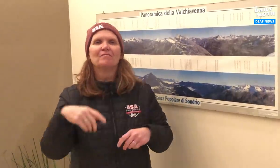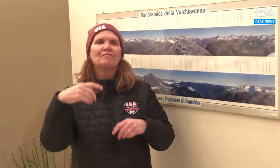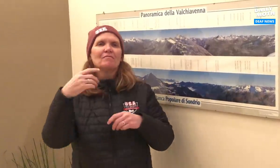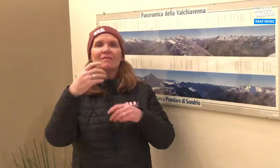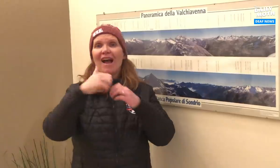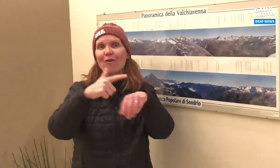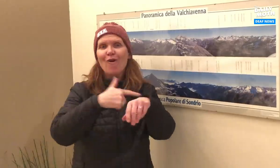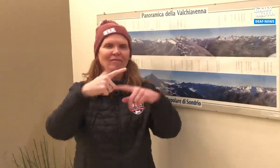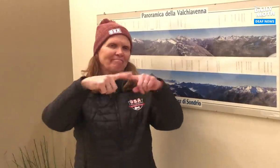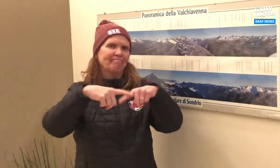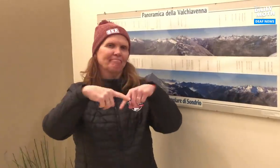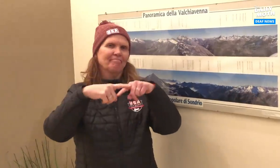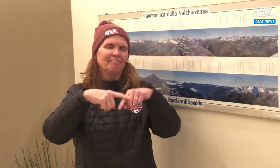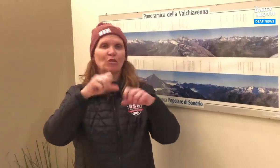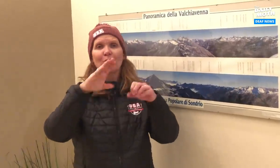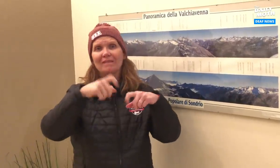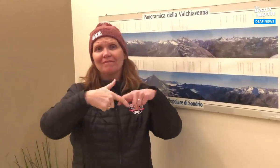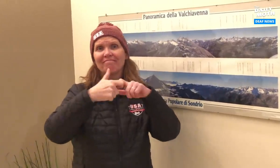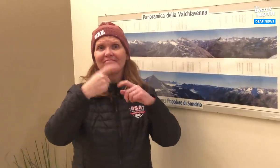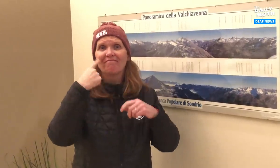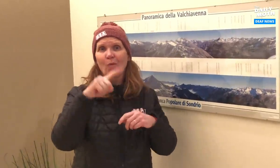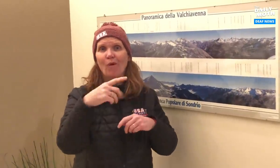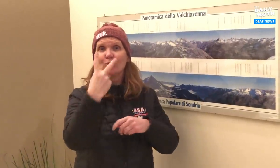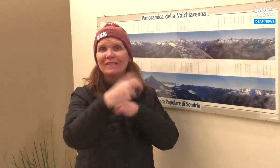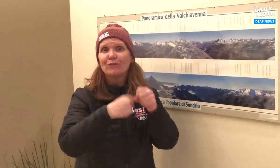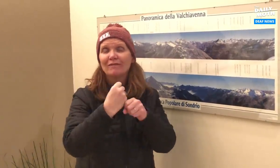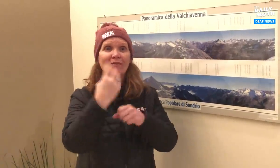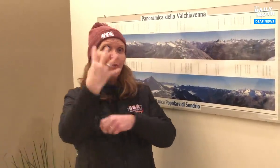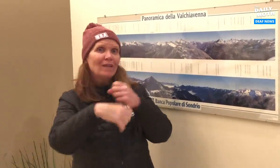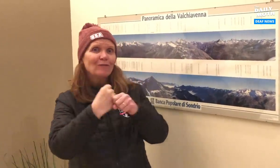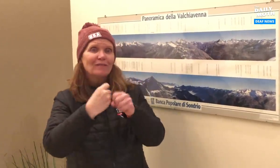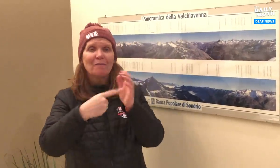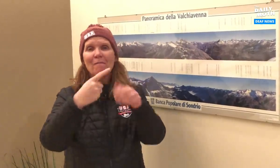For how long depends on the situation. It could be two years, four years, or sometimes